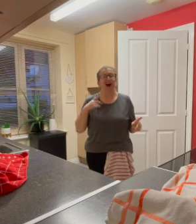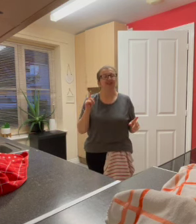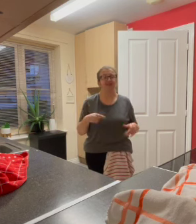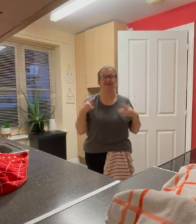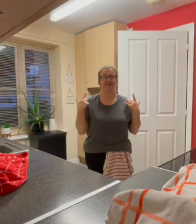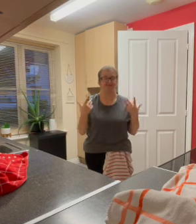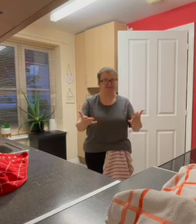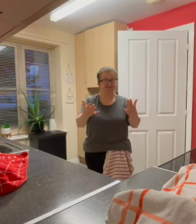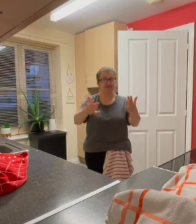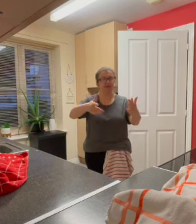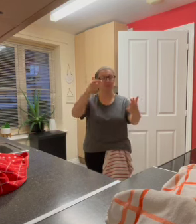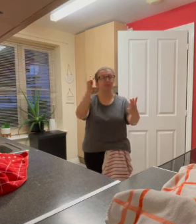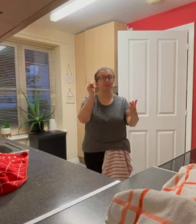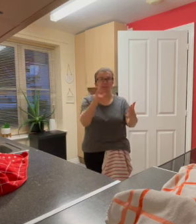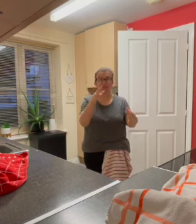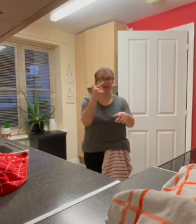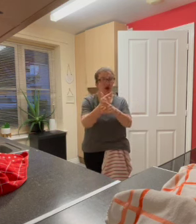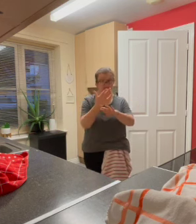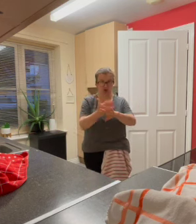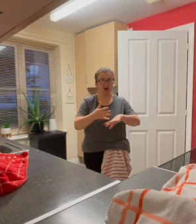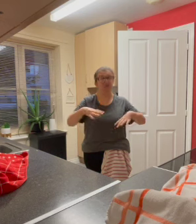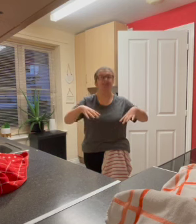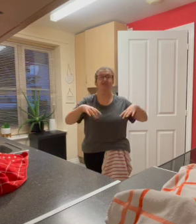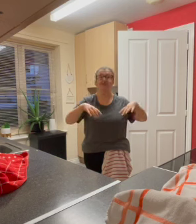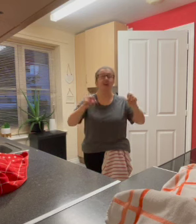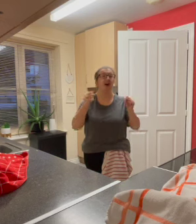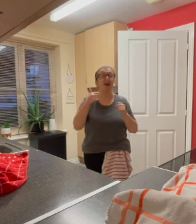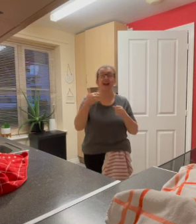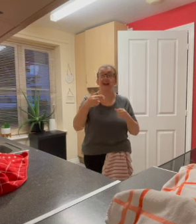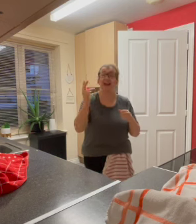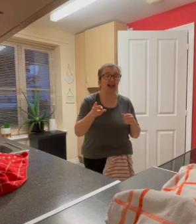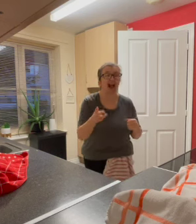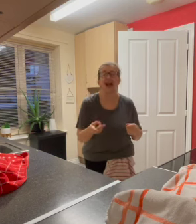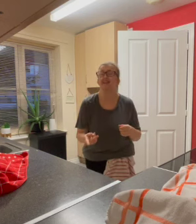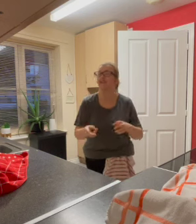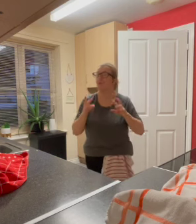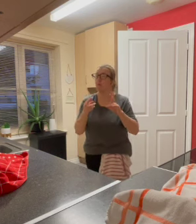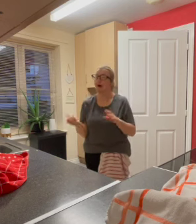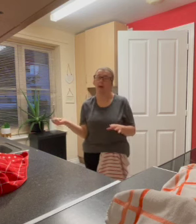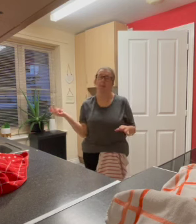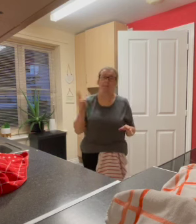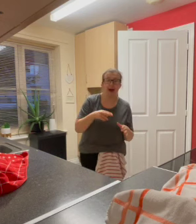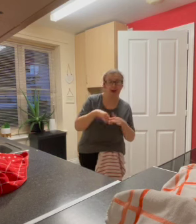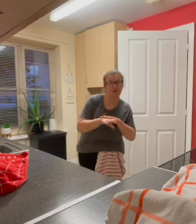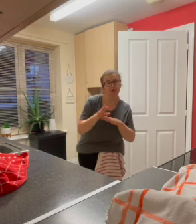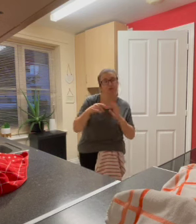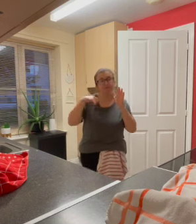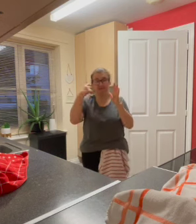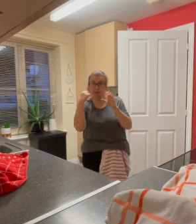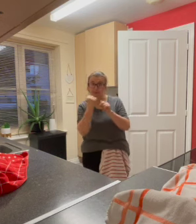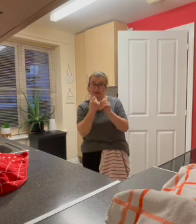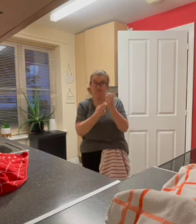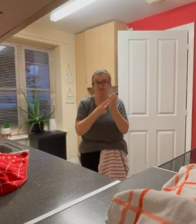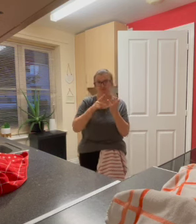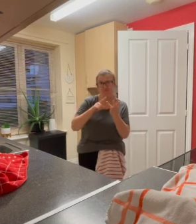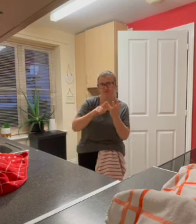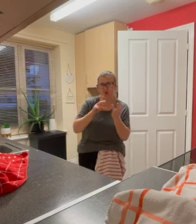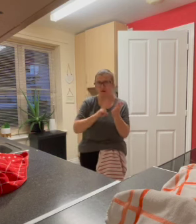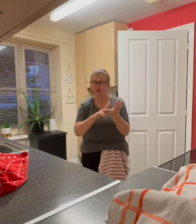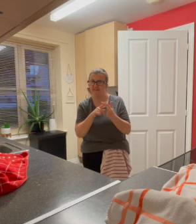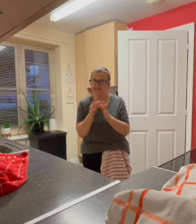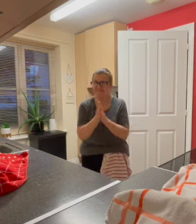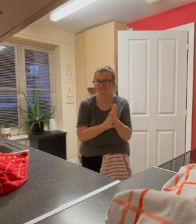So I told myself just switch on the camera and start again, and hoping to get back into filming groove.